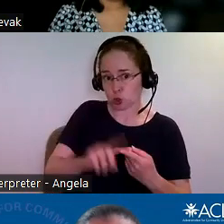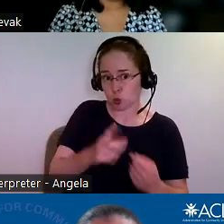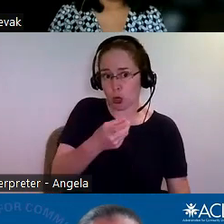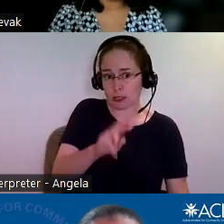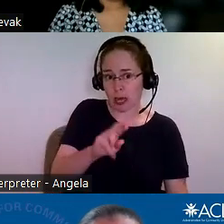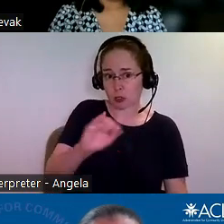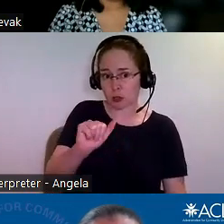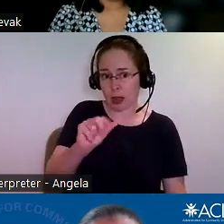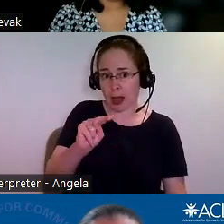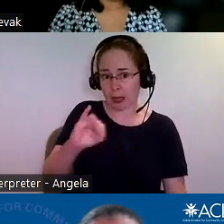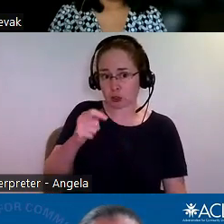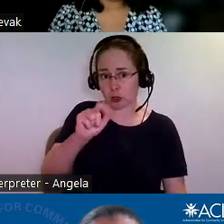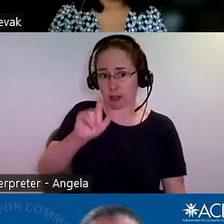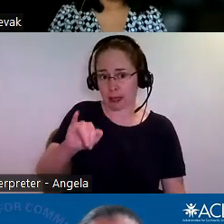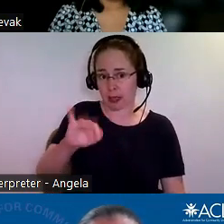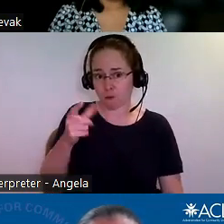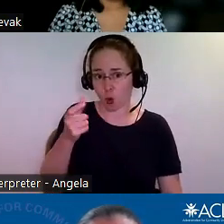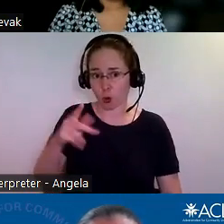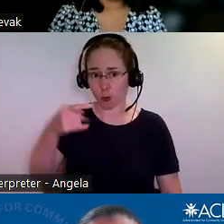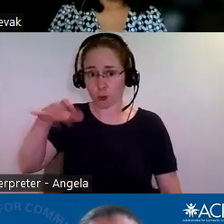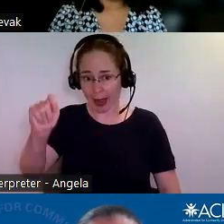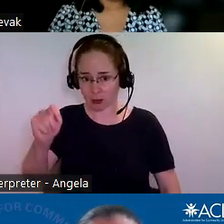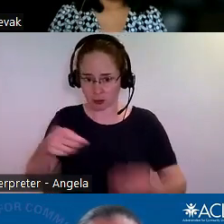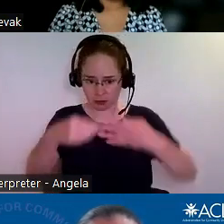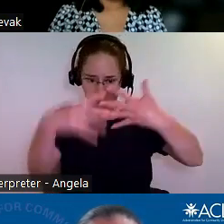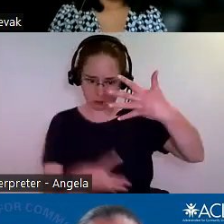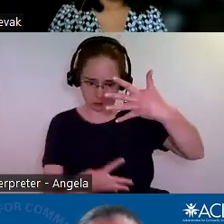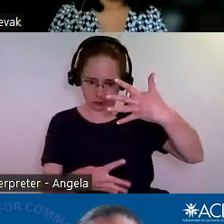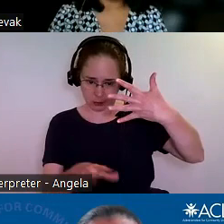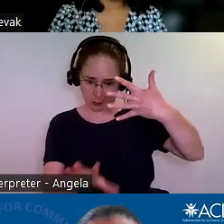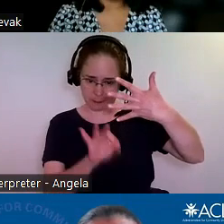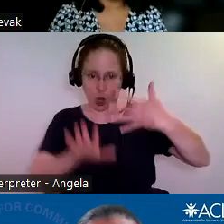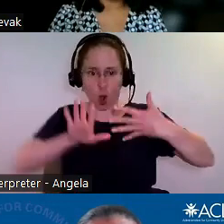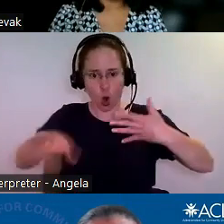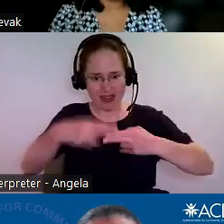selecting her name from the drop -down menu. If you have any technical issues doing that,